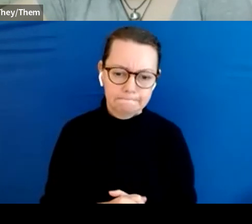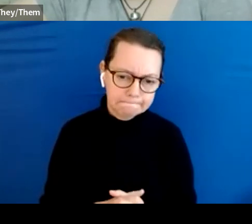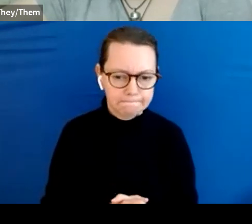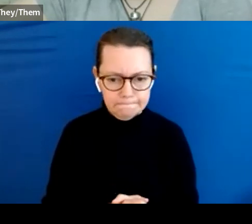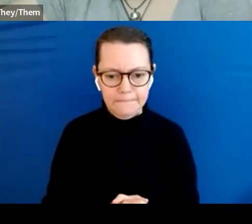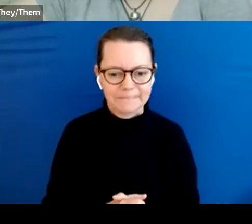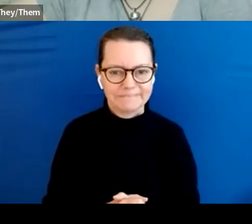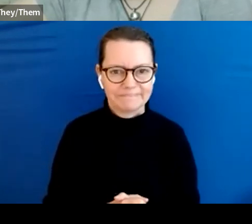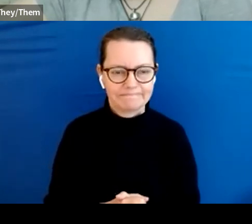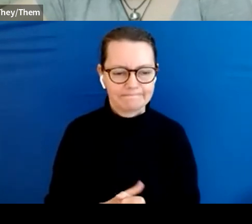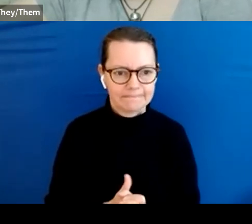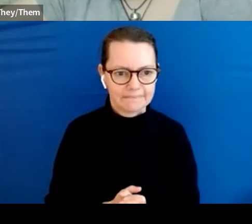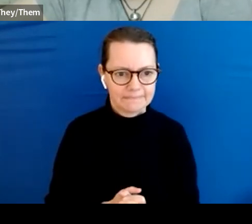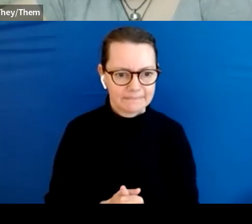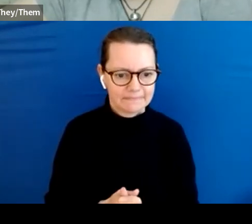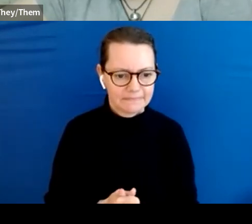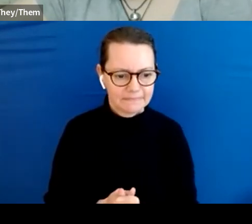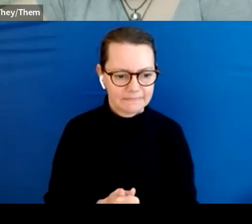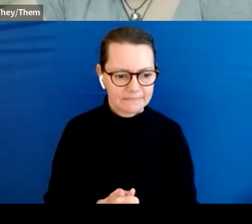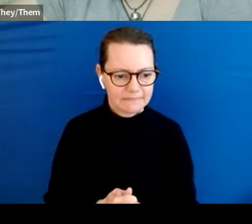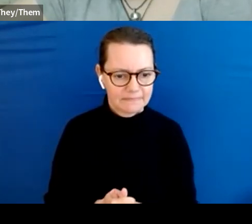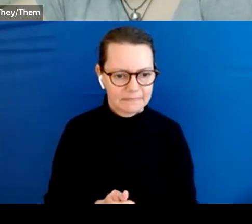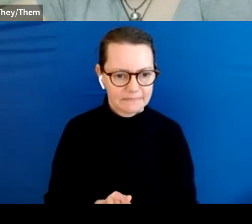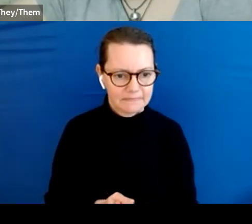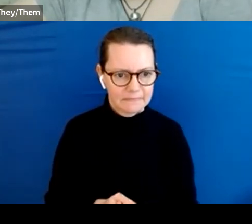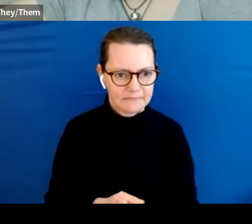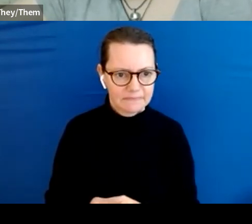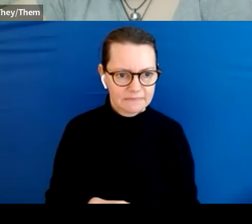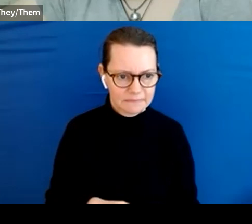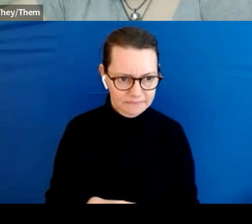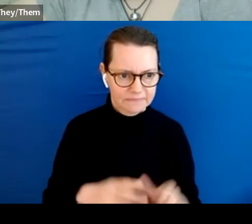So you